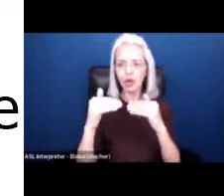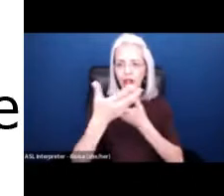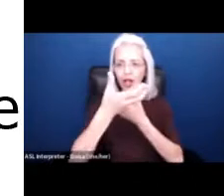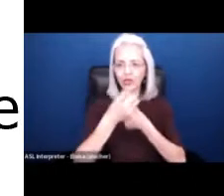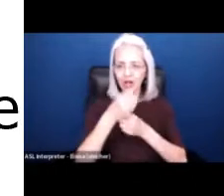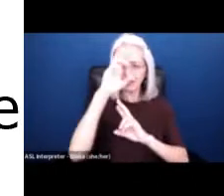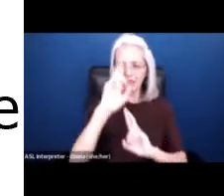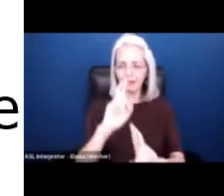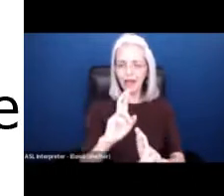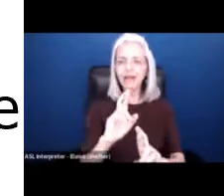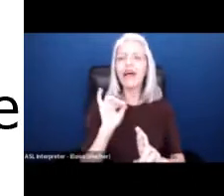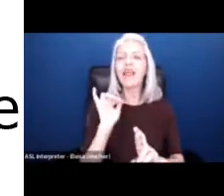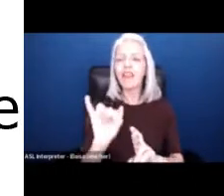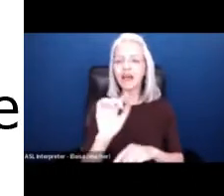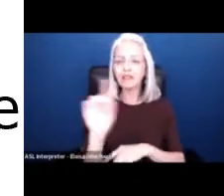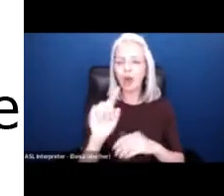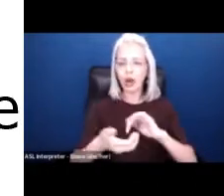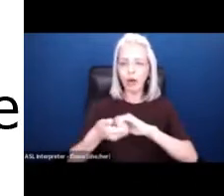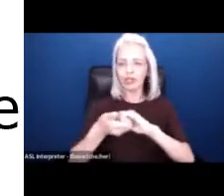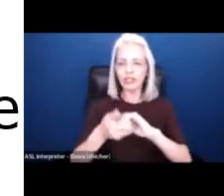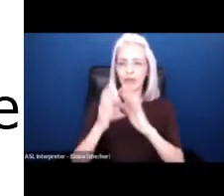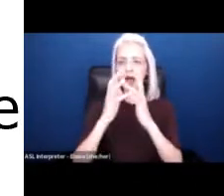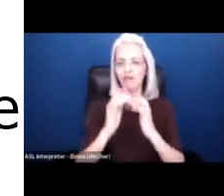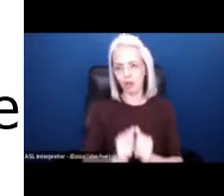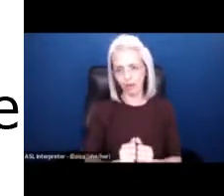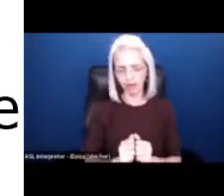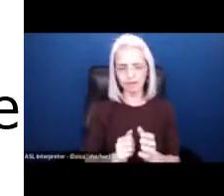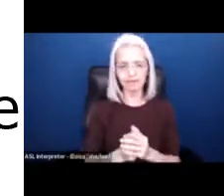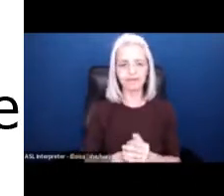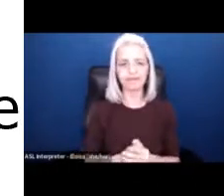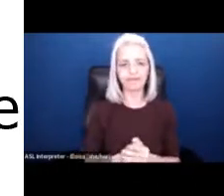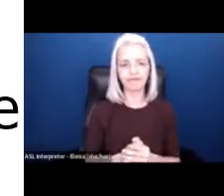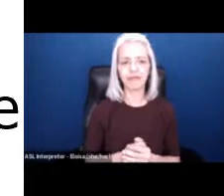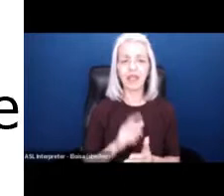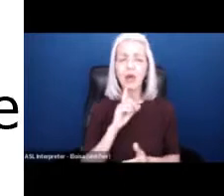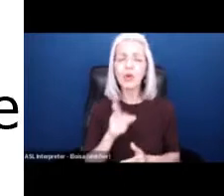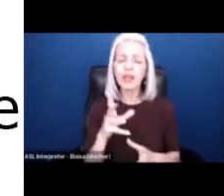partnerships fall apart. In the end, this is all about relationships, and relationship